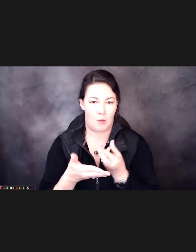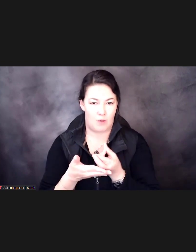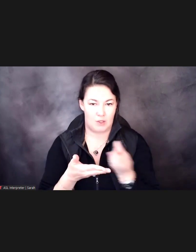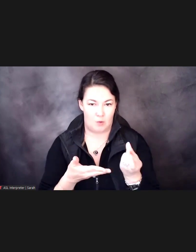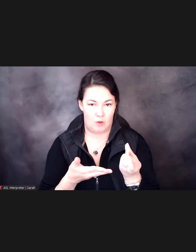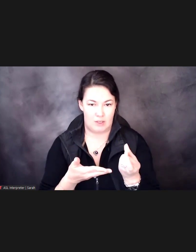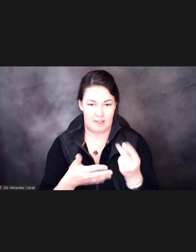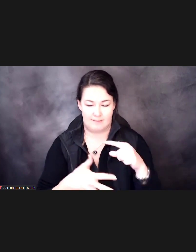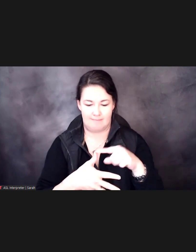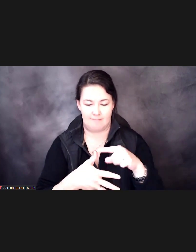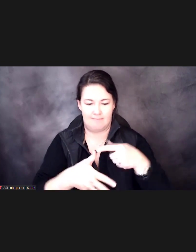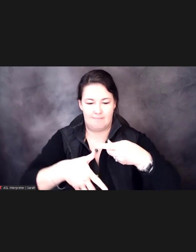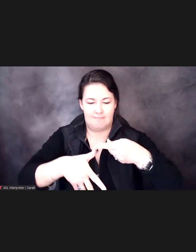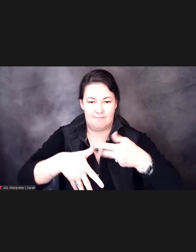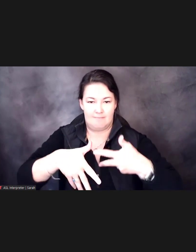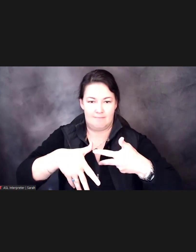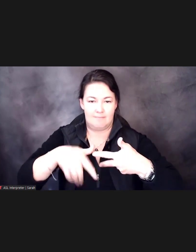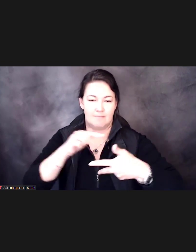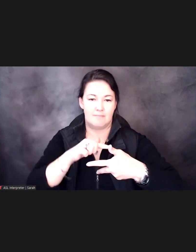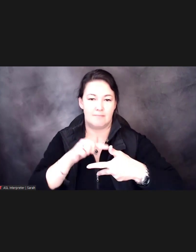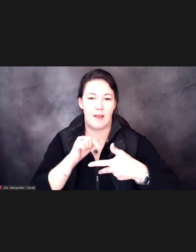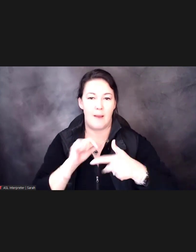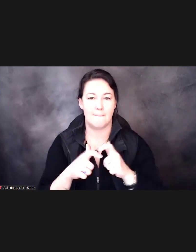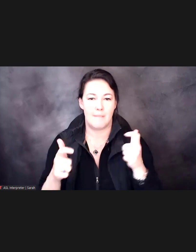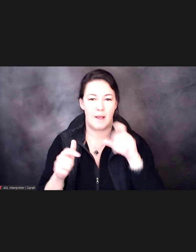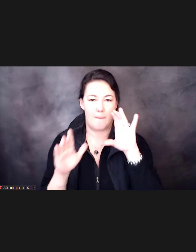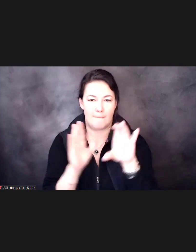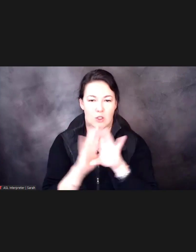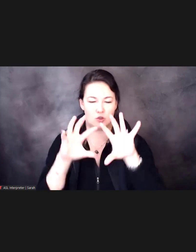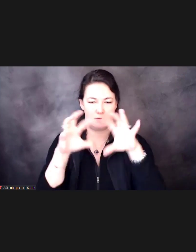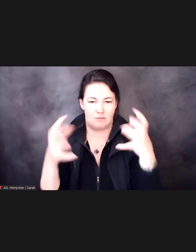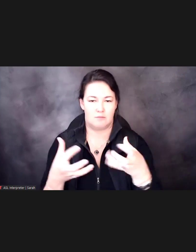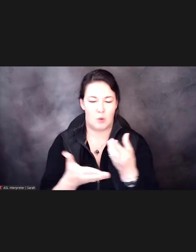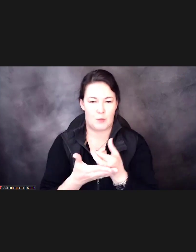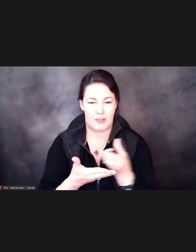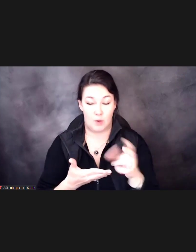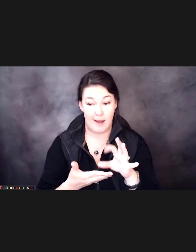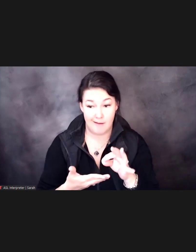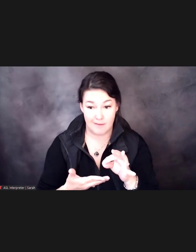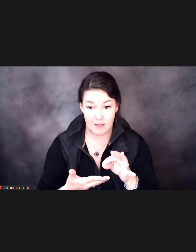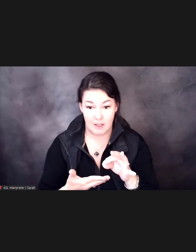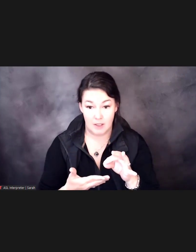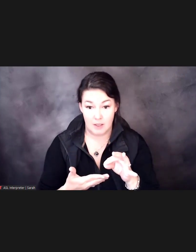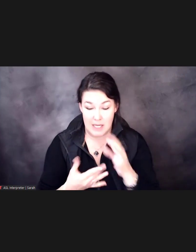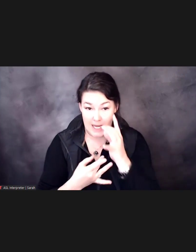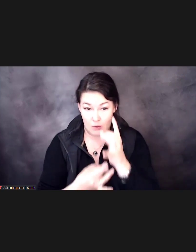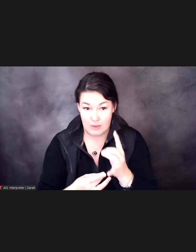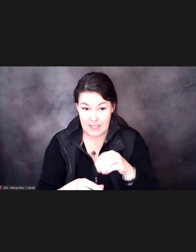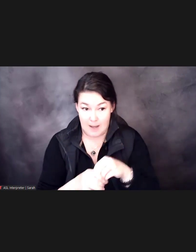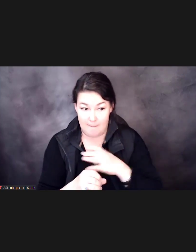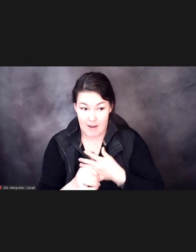This is where you'll see the big-picture resources. For those of you who, um, may have gotten interested in my